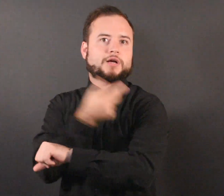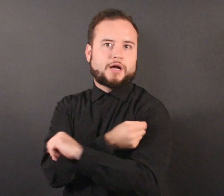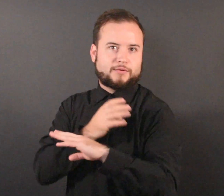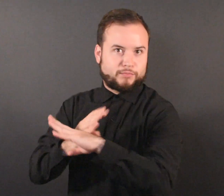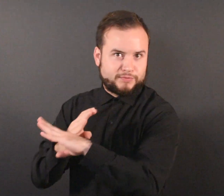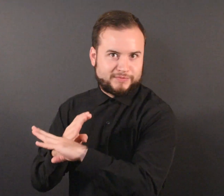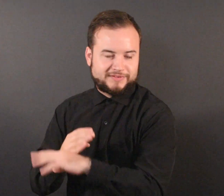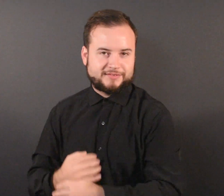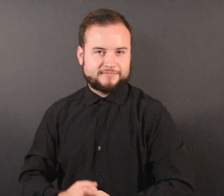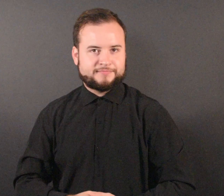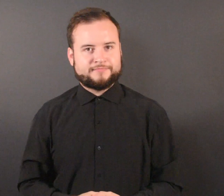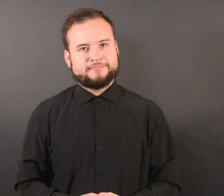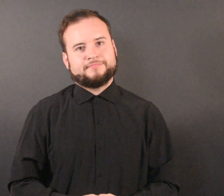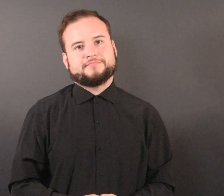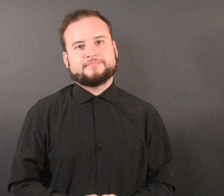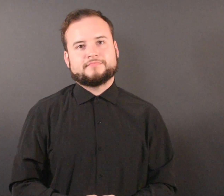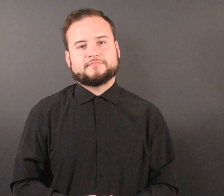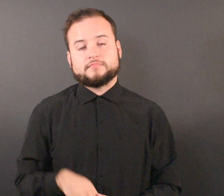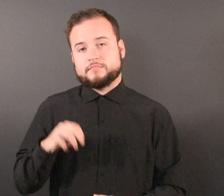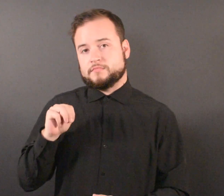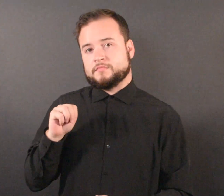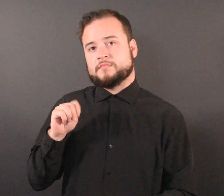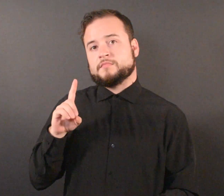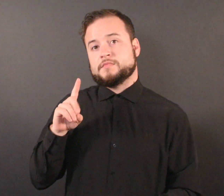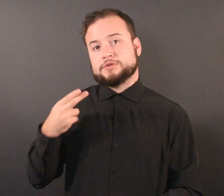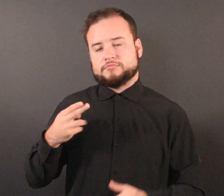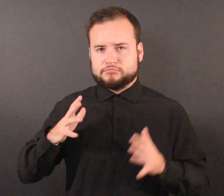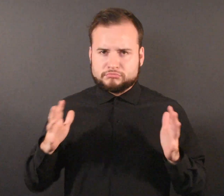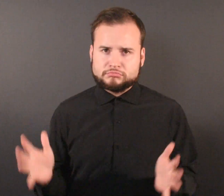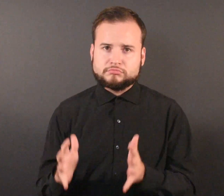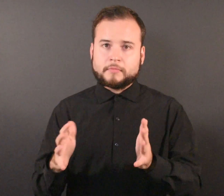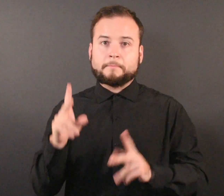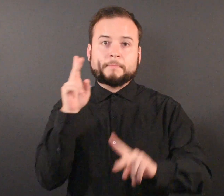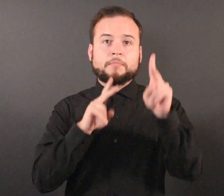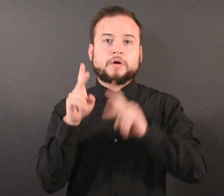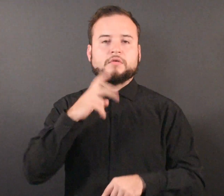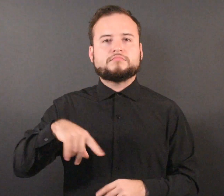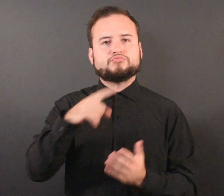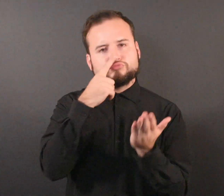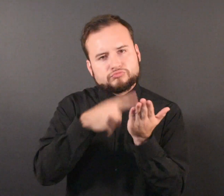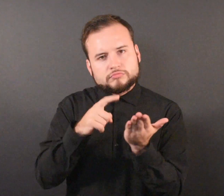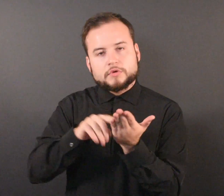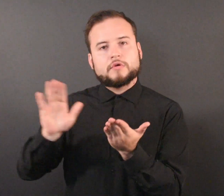MDH encourages people to check their records to confirm that they